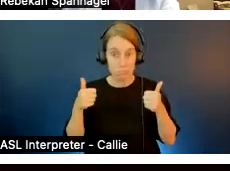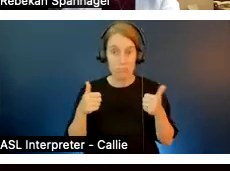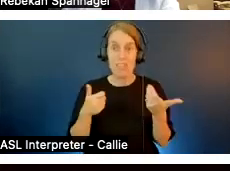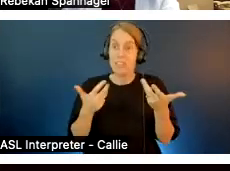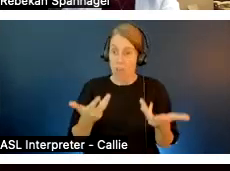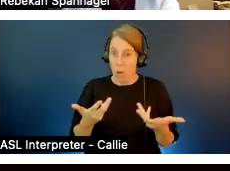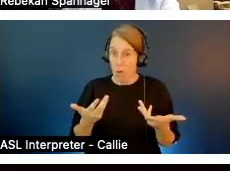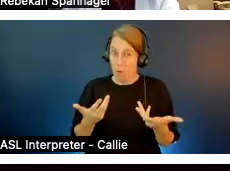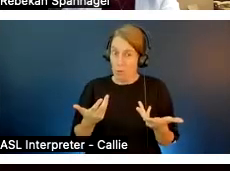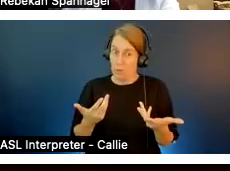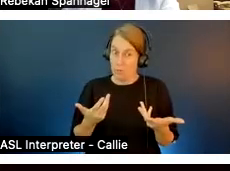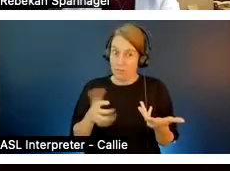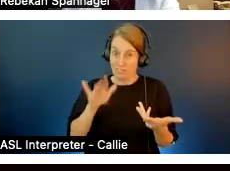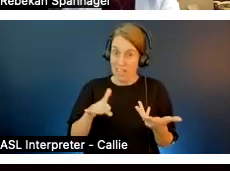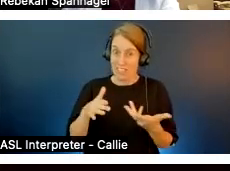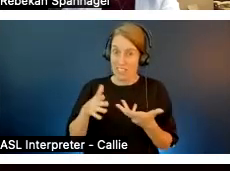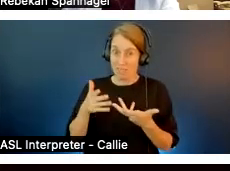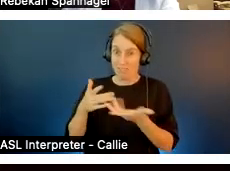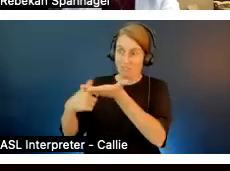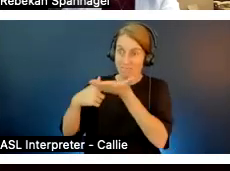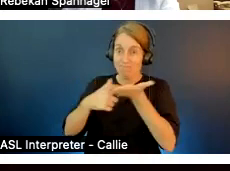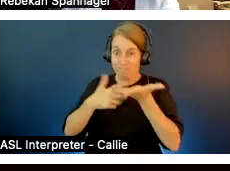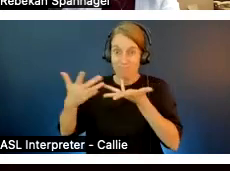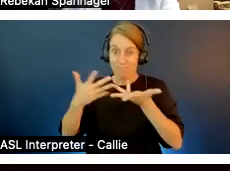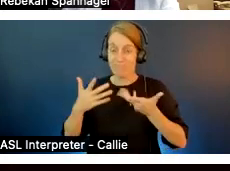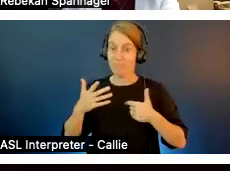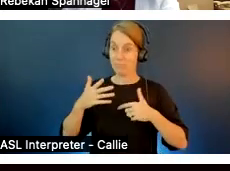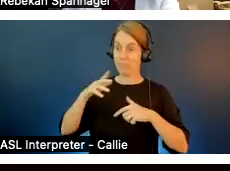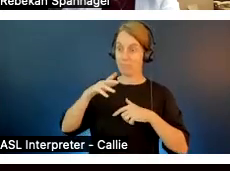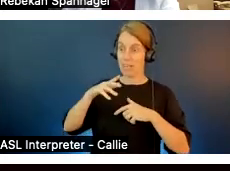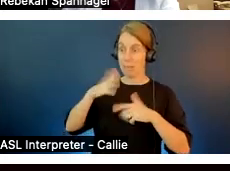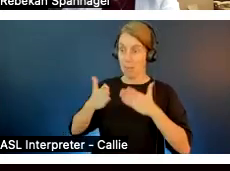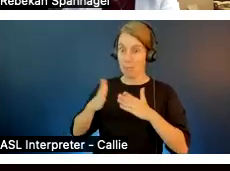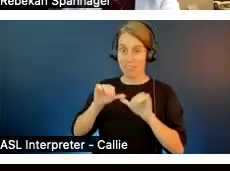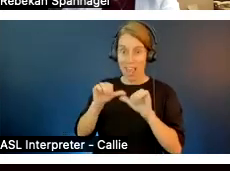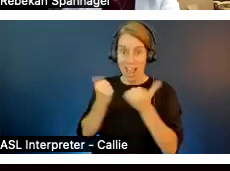provider that you want to use in the upstate uh do a contract to get temporary nurses from